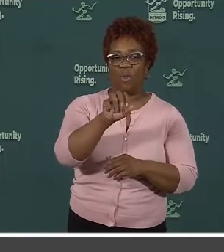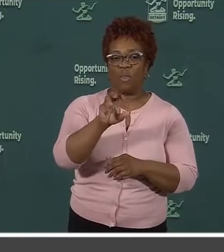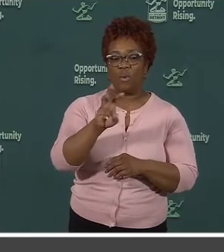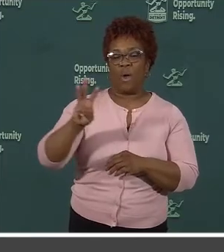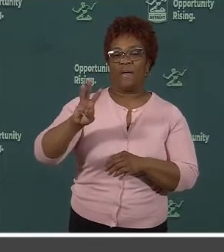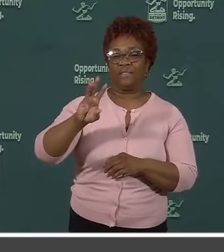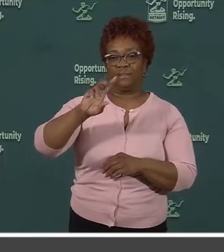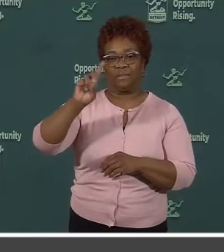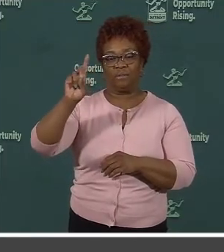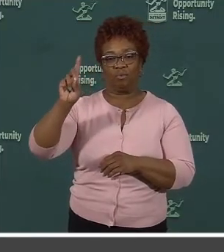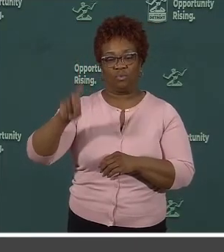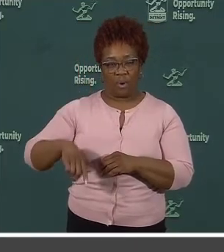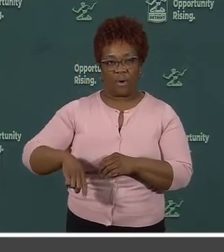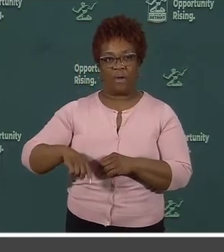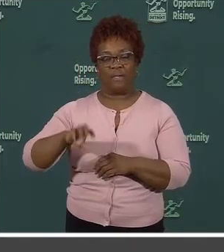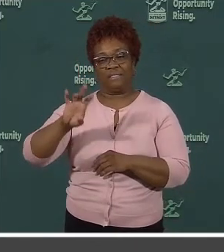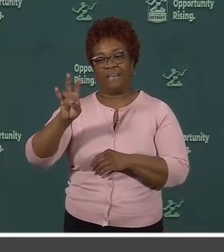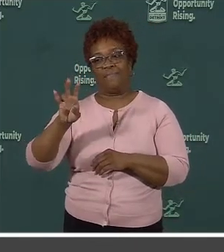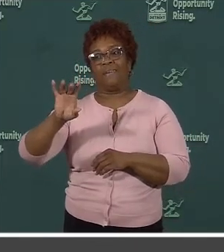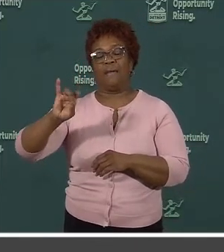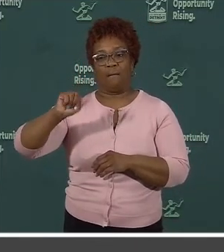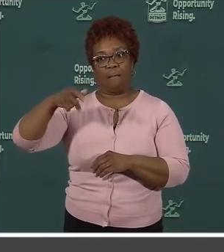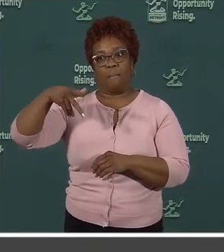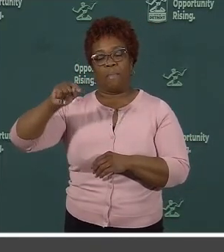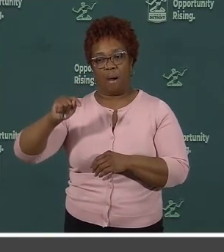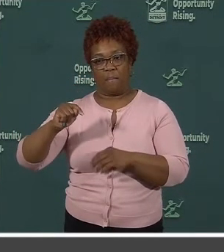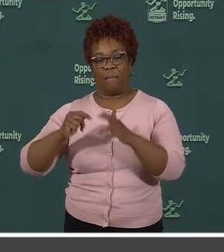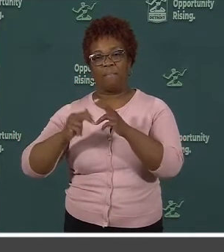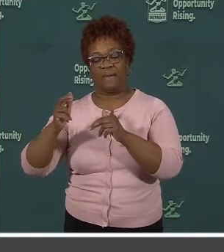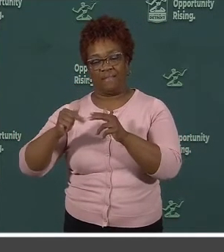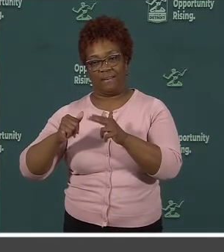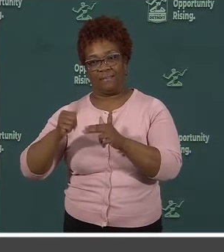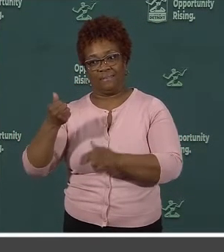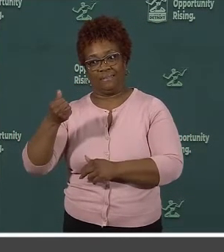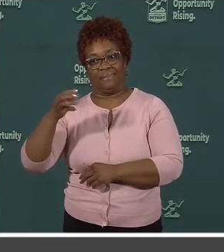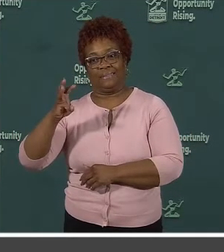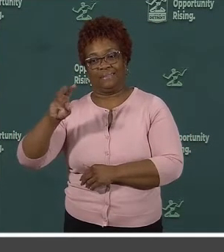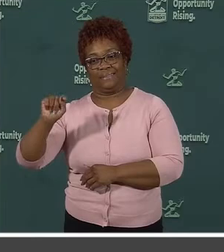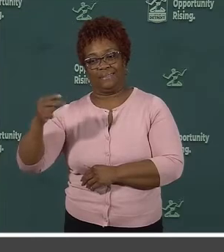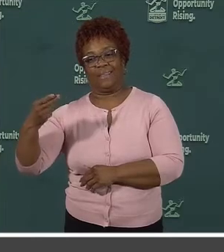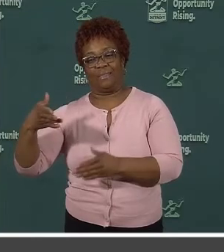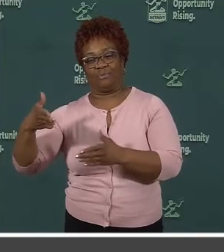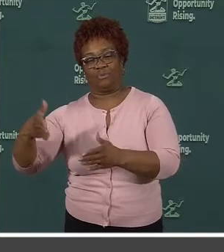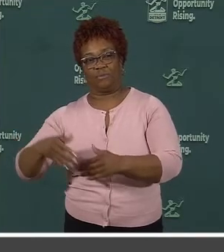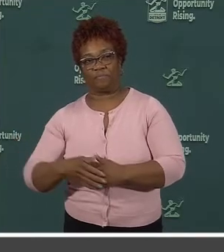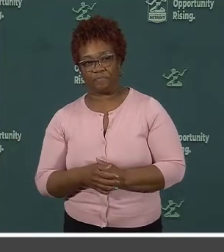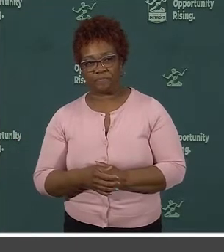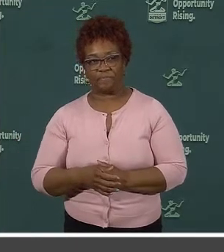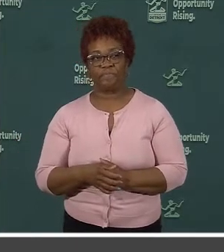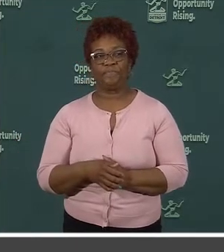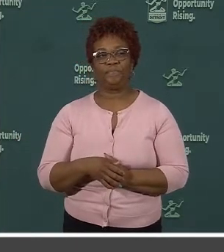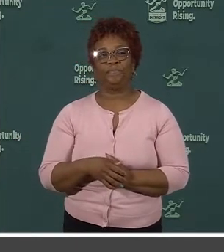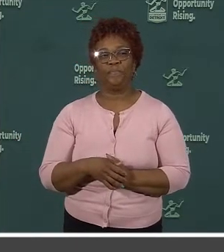BUILDING AT BAGULEY AND SIXTEEN BRANDON HODGES AND DAMON DICKERSON ARE GOING TO START